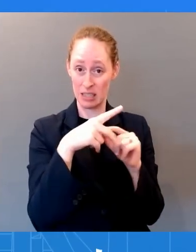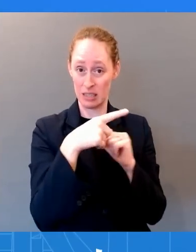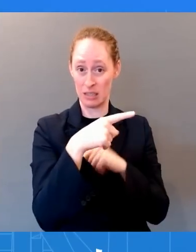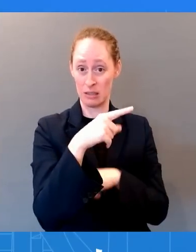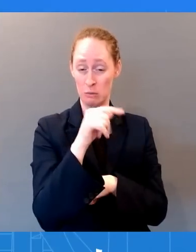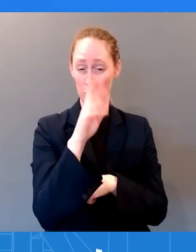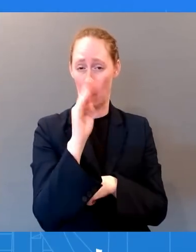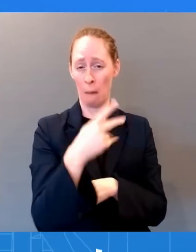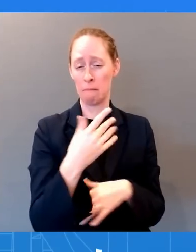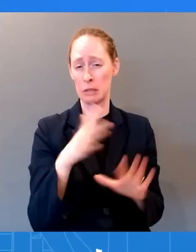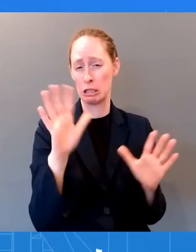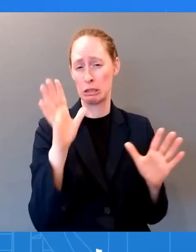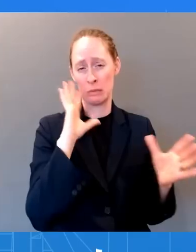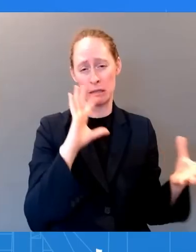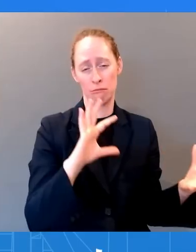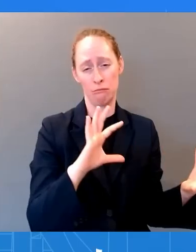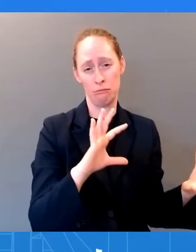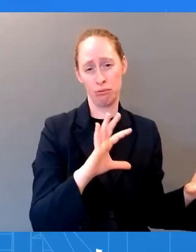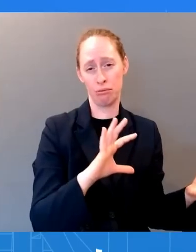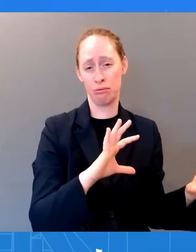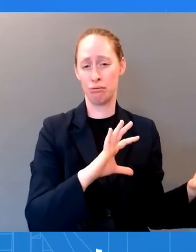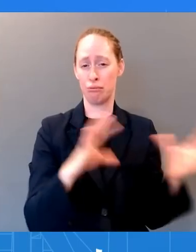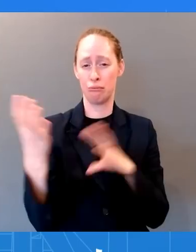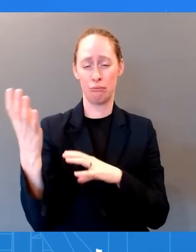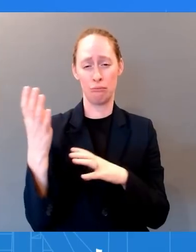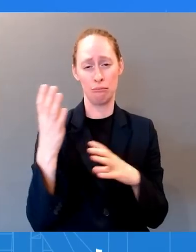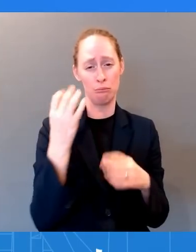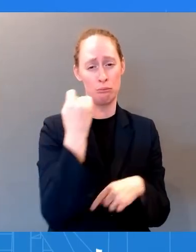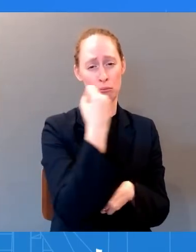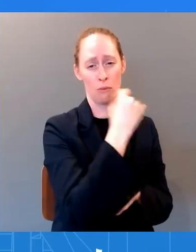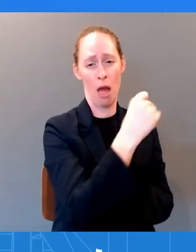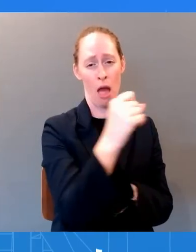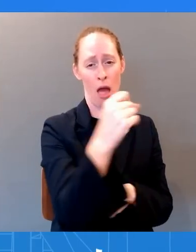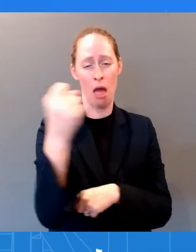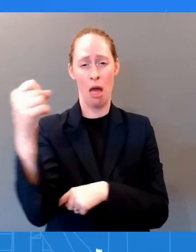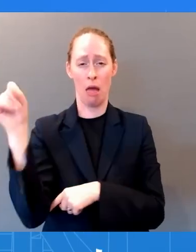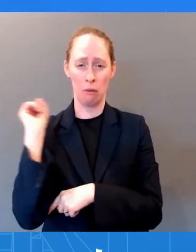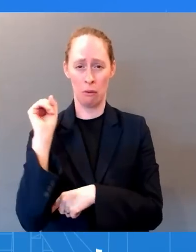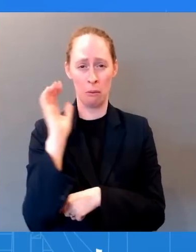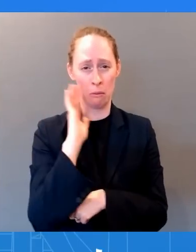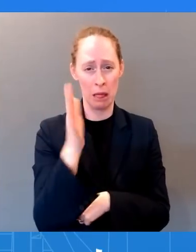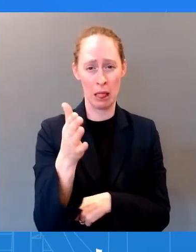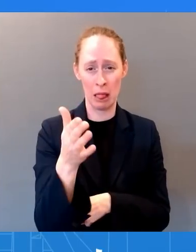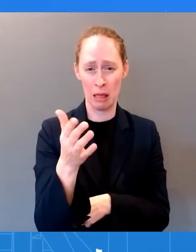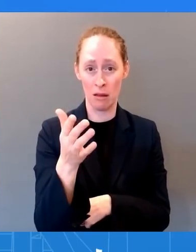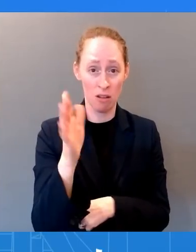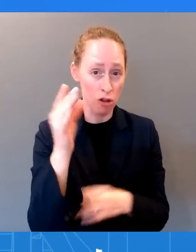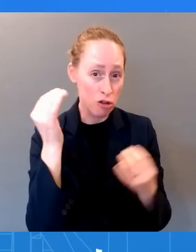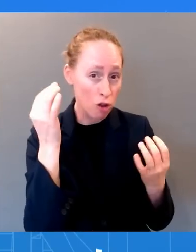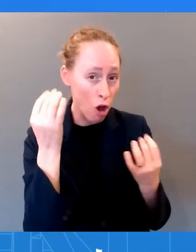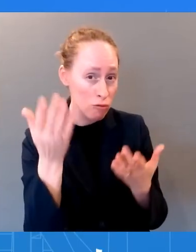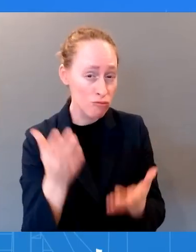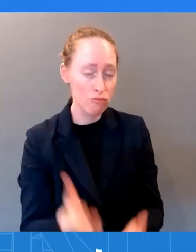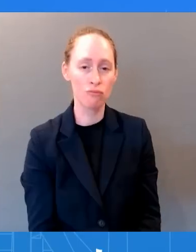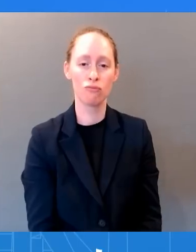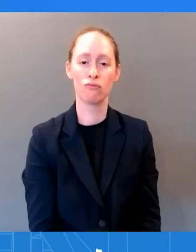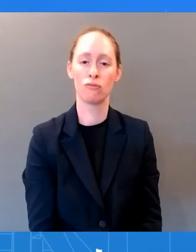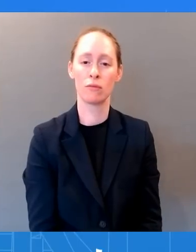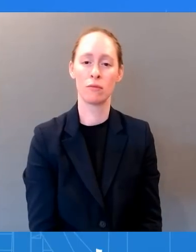Ms. Jean-Pierre: So, we have -- you know, we have seen MAGA Republicans attack our democracy. We have seen